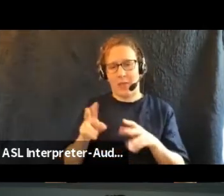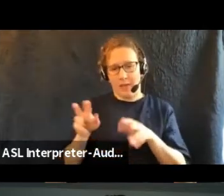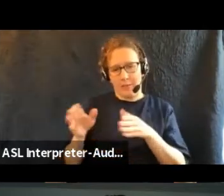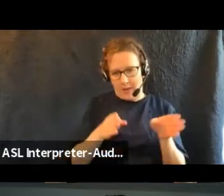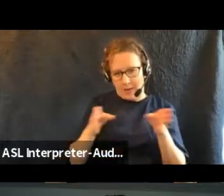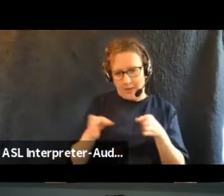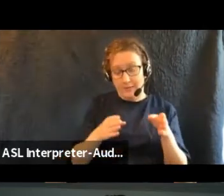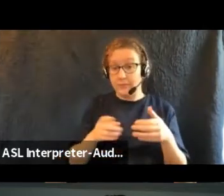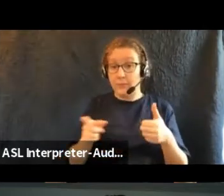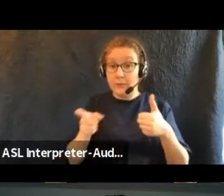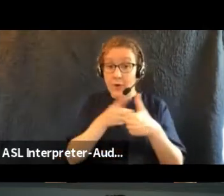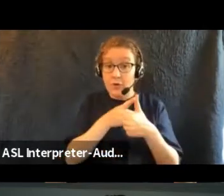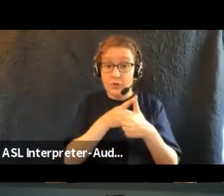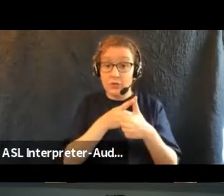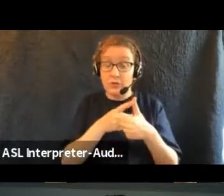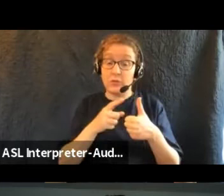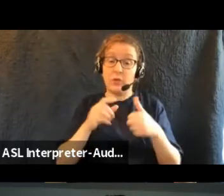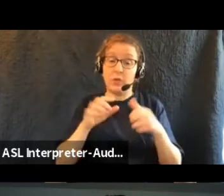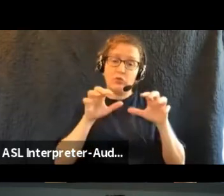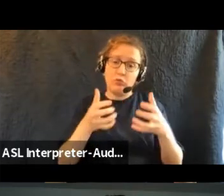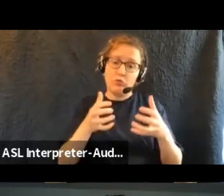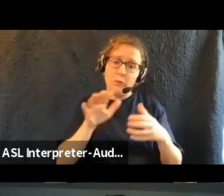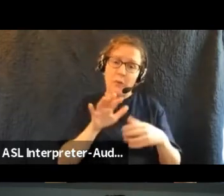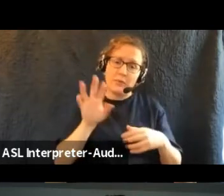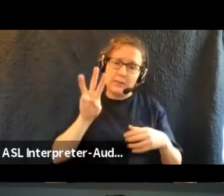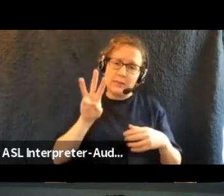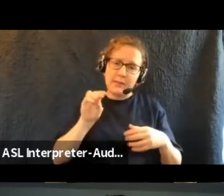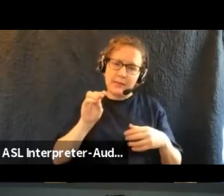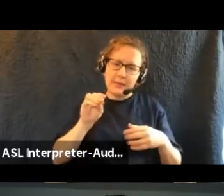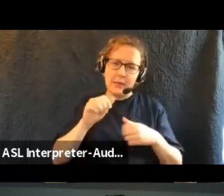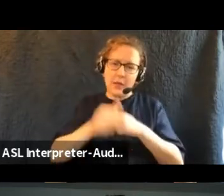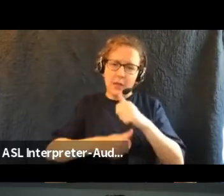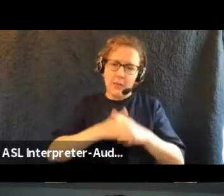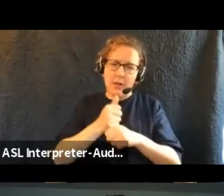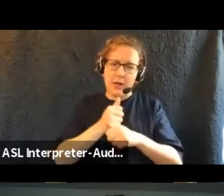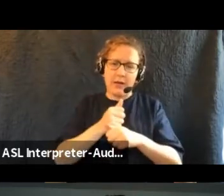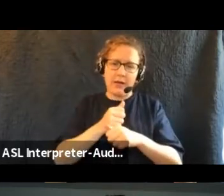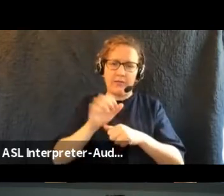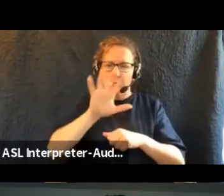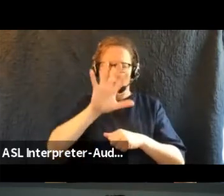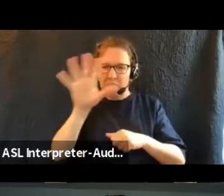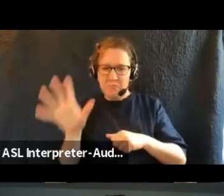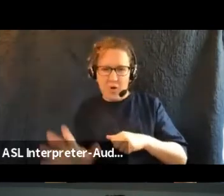First we have a group of about 60 alumni from across the continent who are part of our alumni